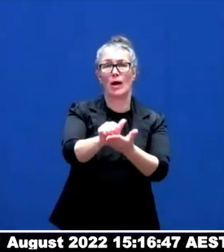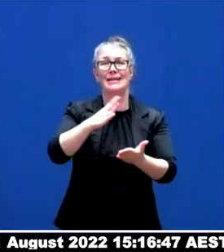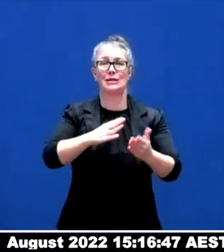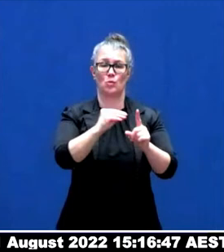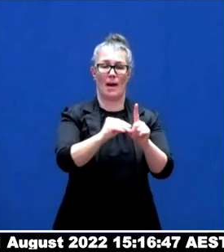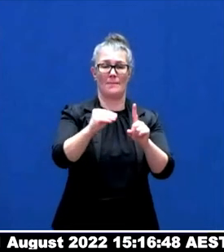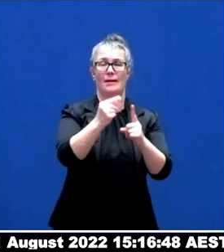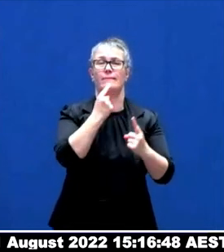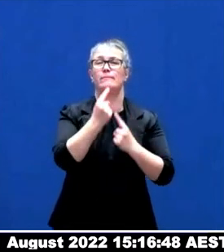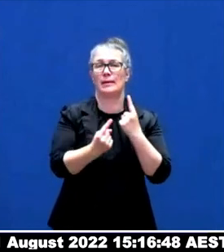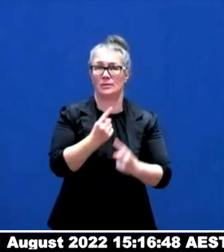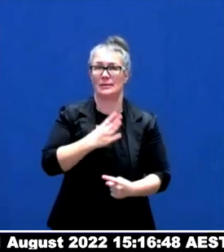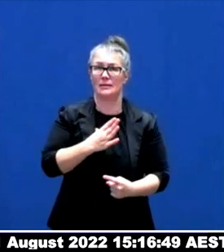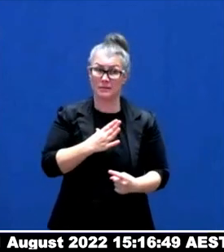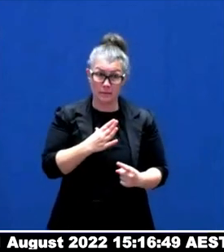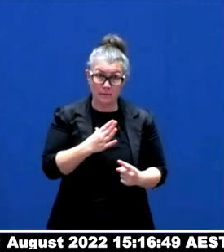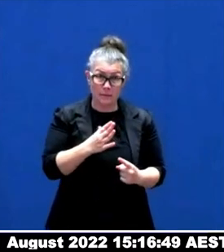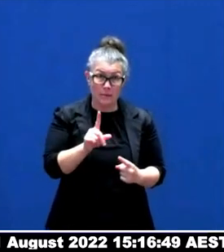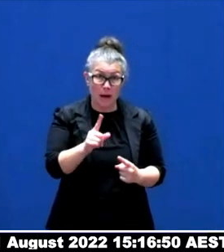Do we have people living in large residential centres still in